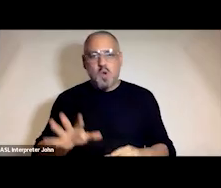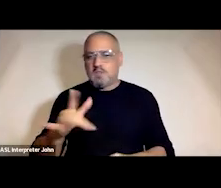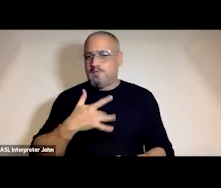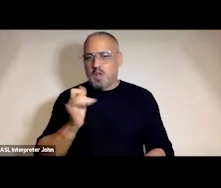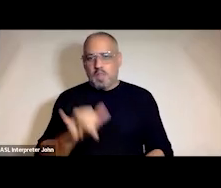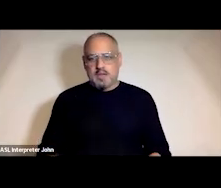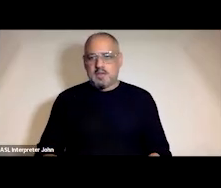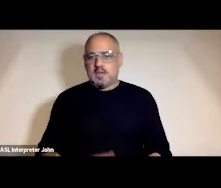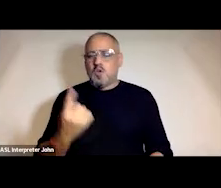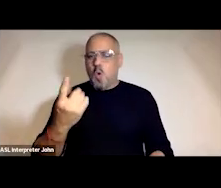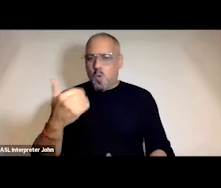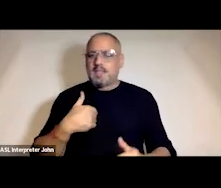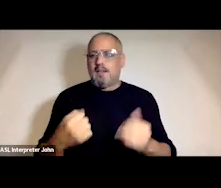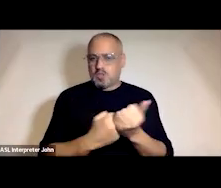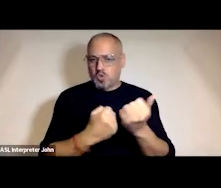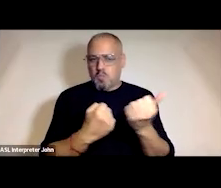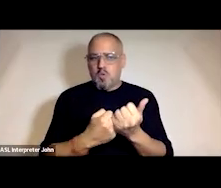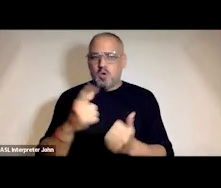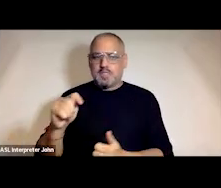You always have support at the TA Center.